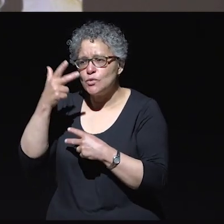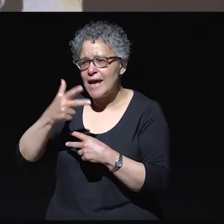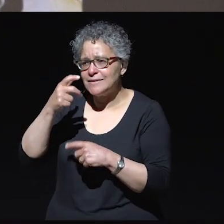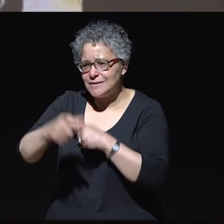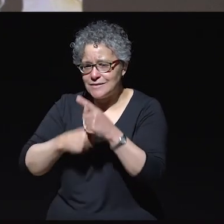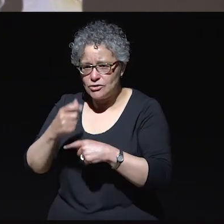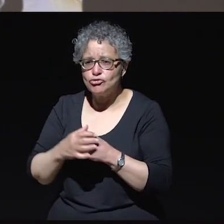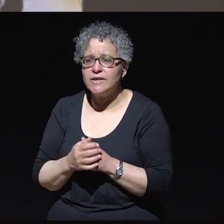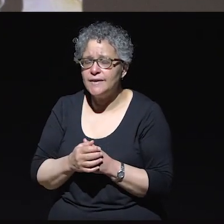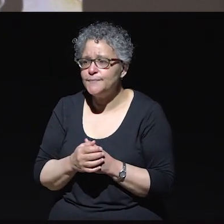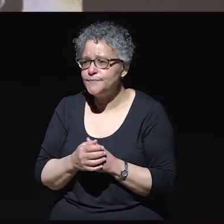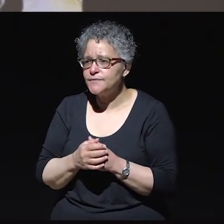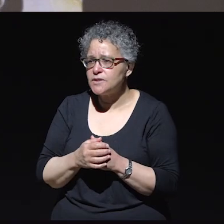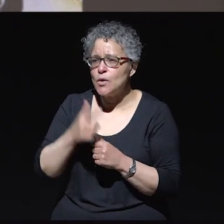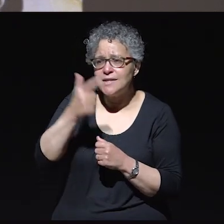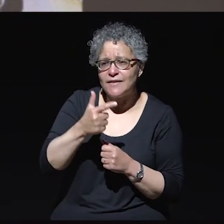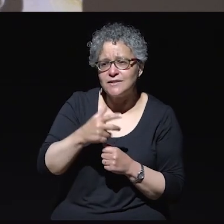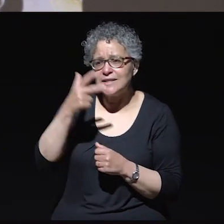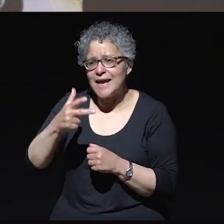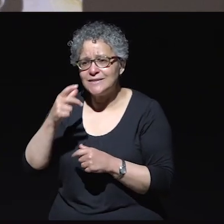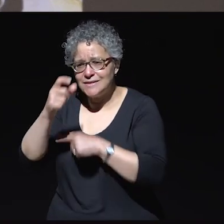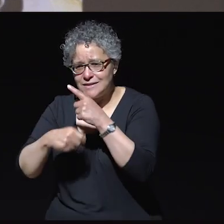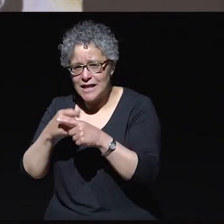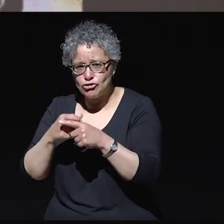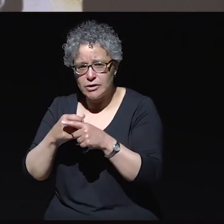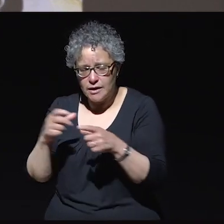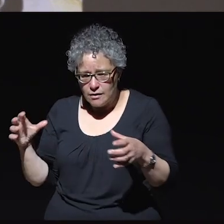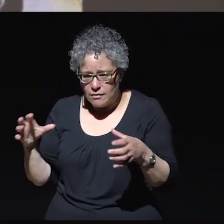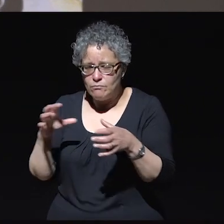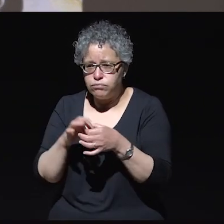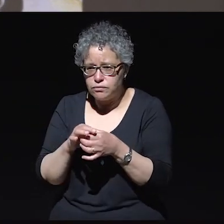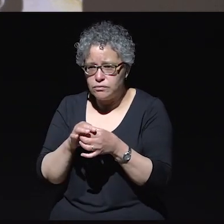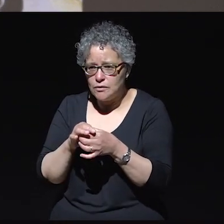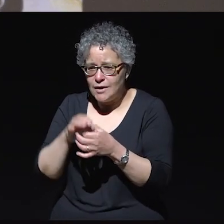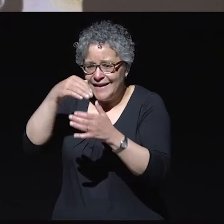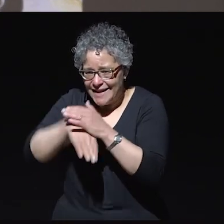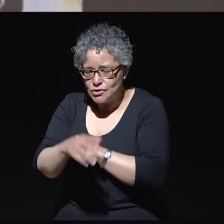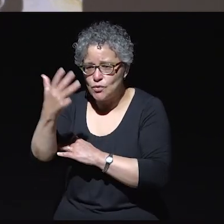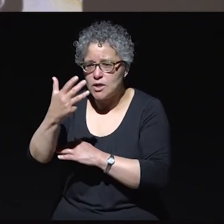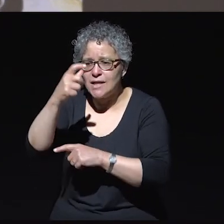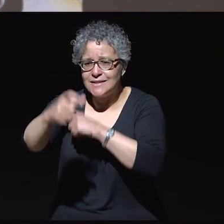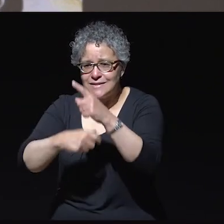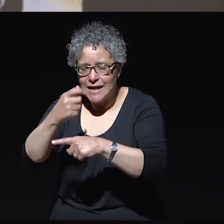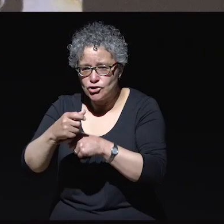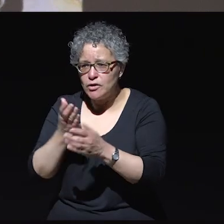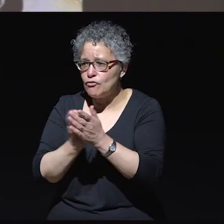So, again, the 17th and 18th century almost come together, as it were, into the 19th century through such portraits.